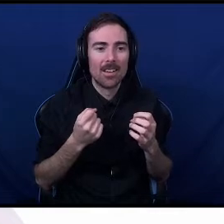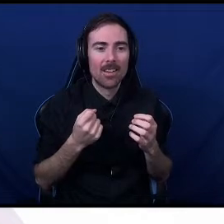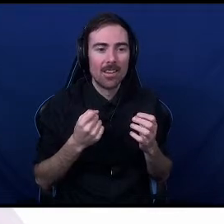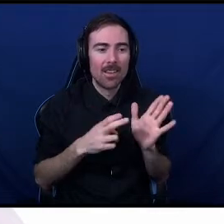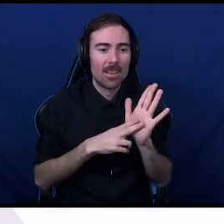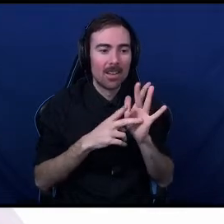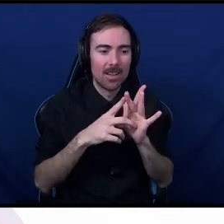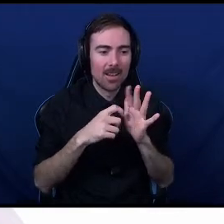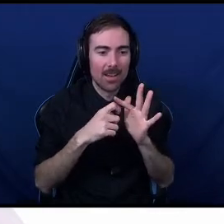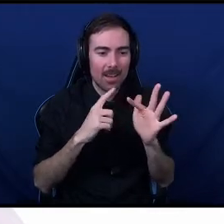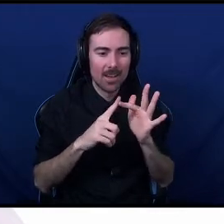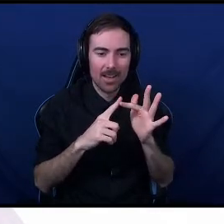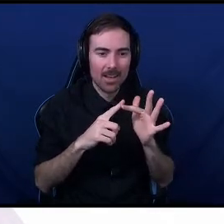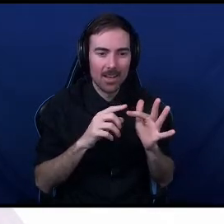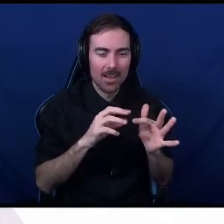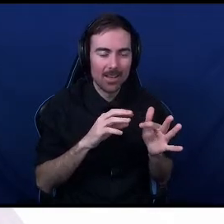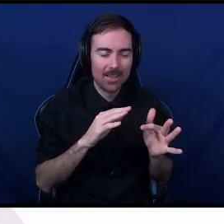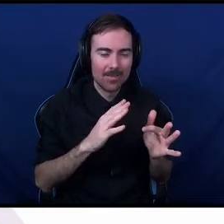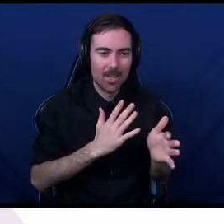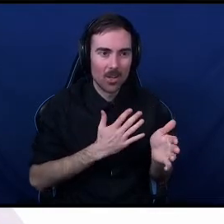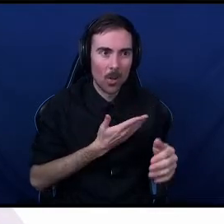they, they were doing something nice that they understood that